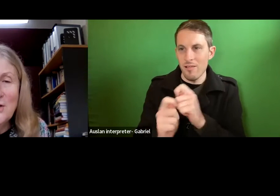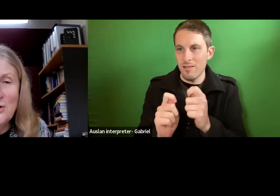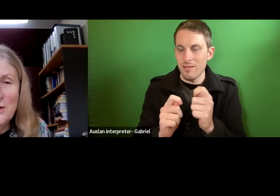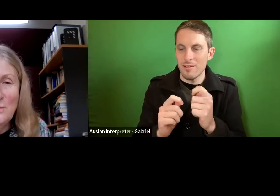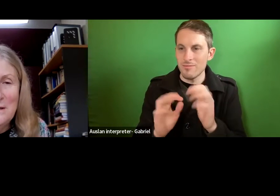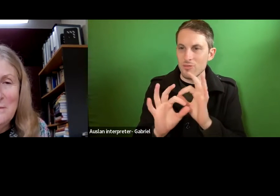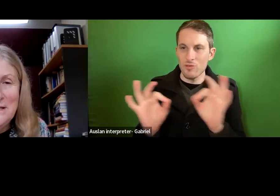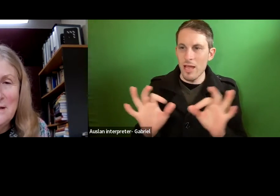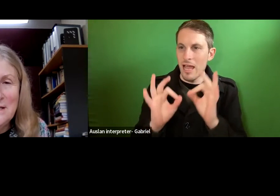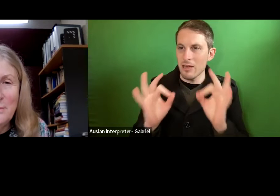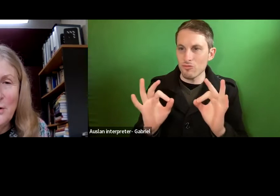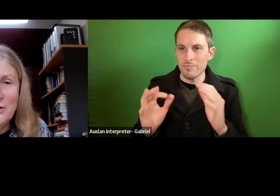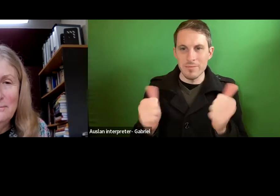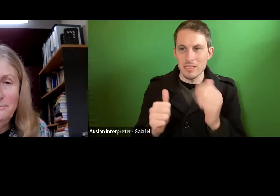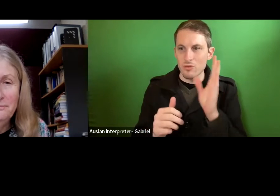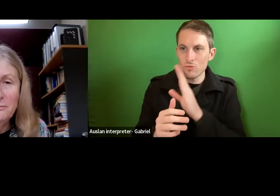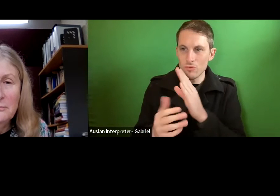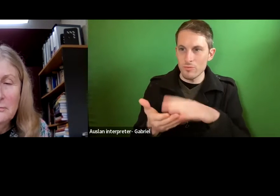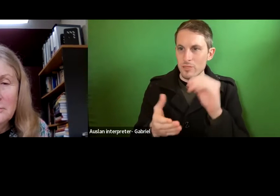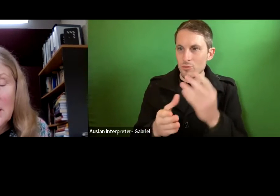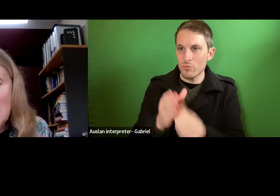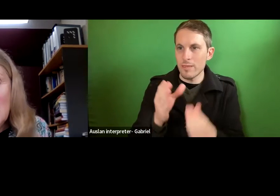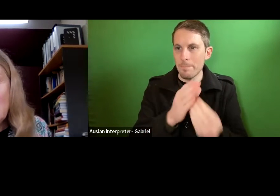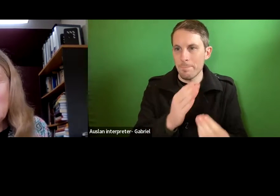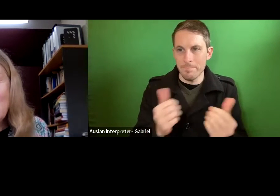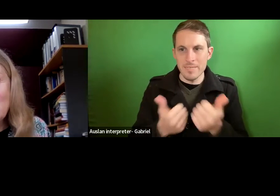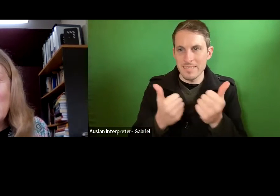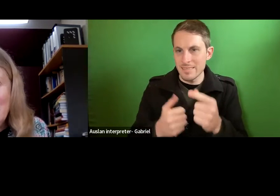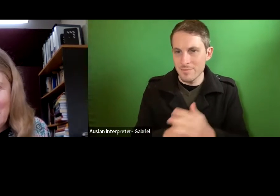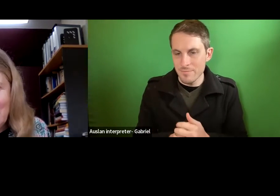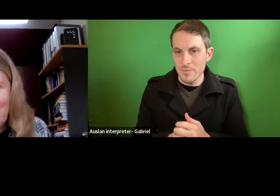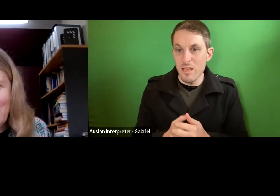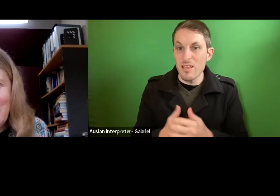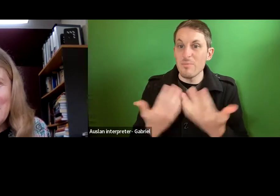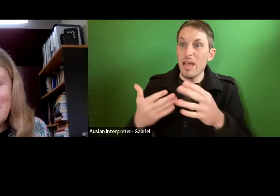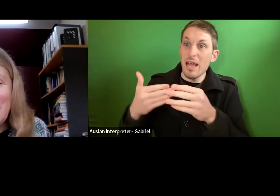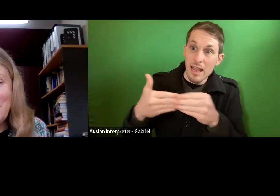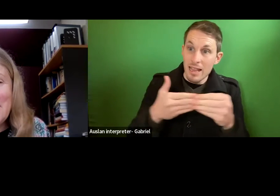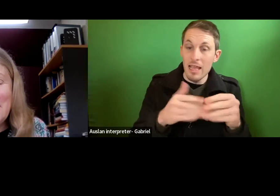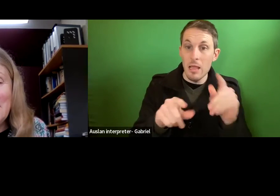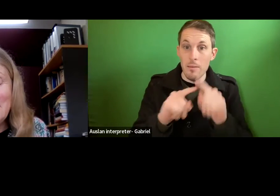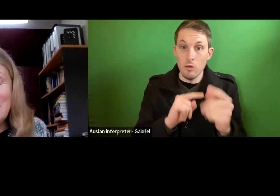of students were being missed in this approach. The most recent, over the last couple of decades,